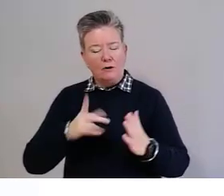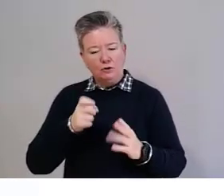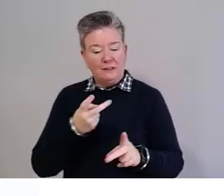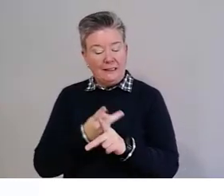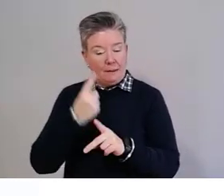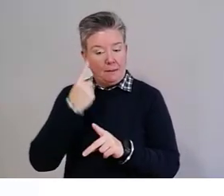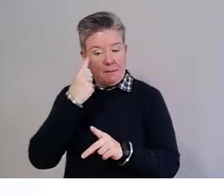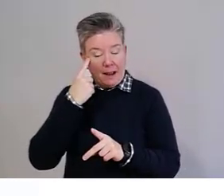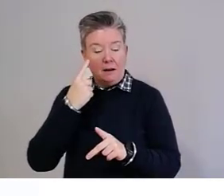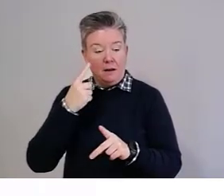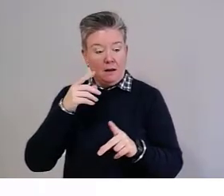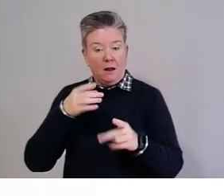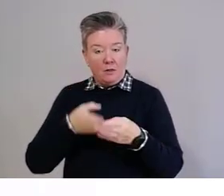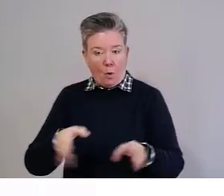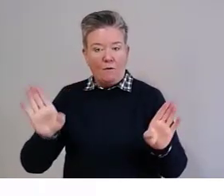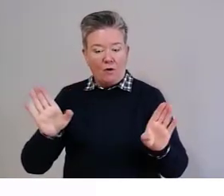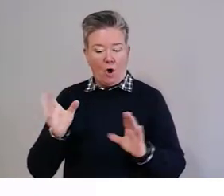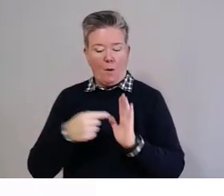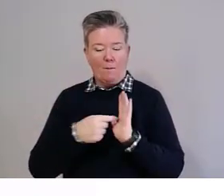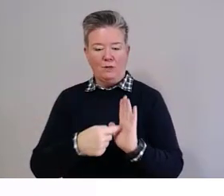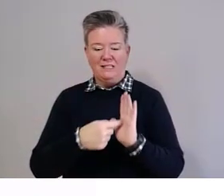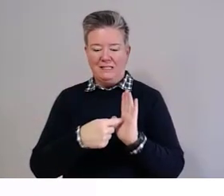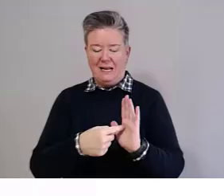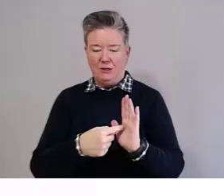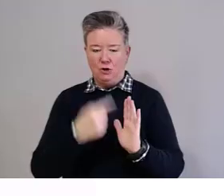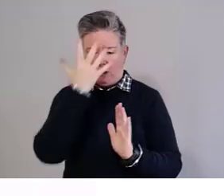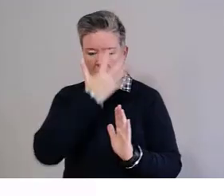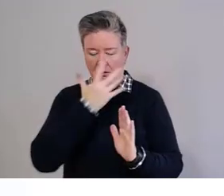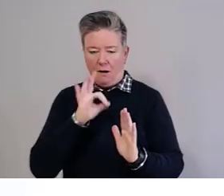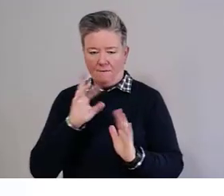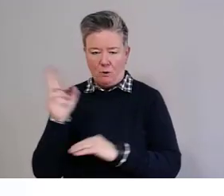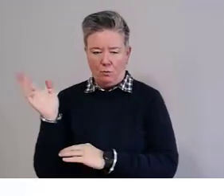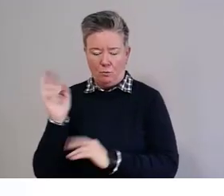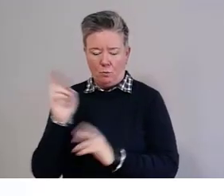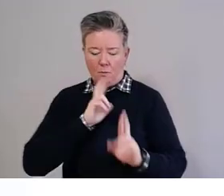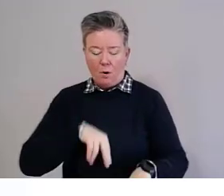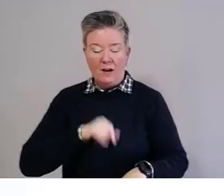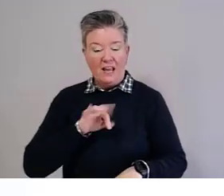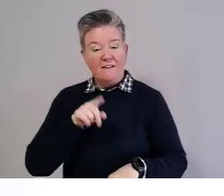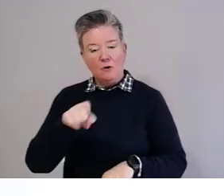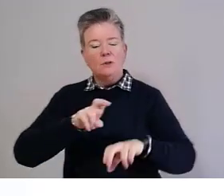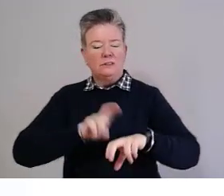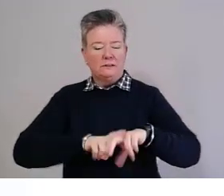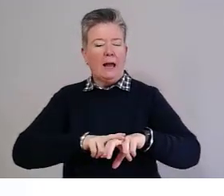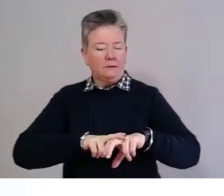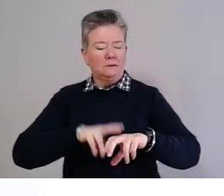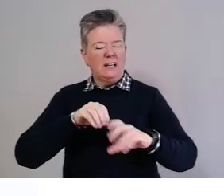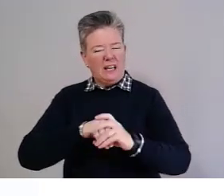the overall presentation of the report. If you've sat in an eligibility meeting